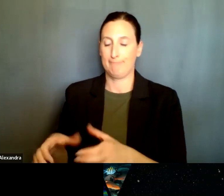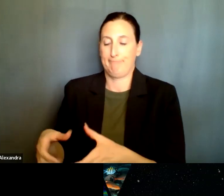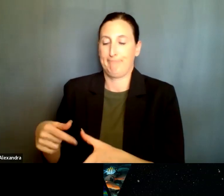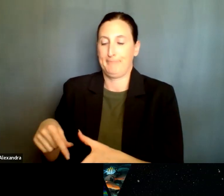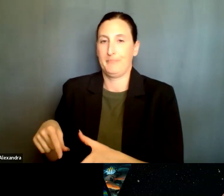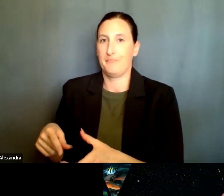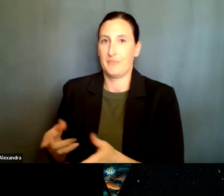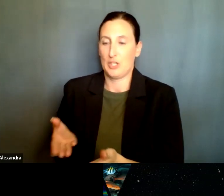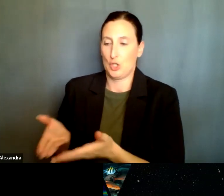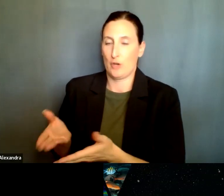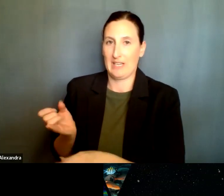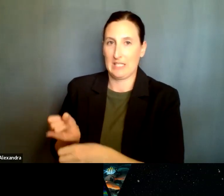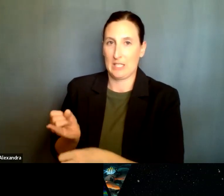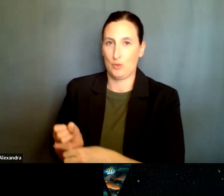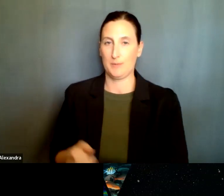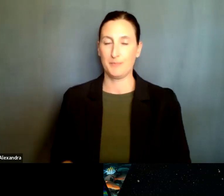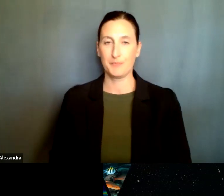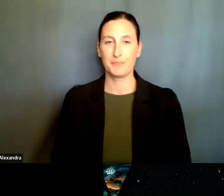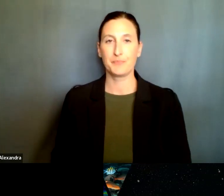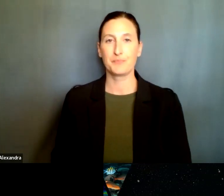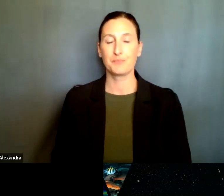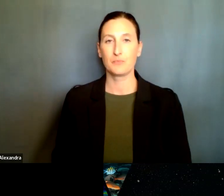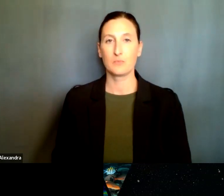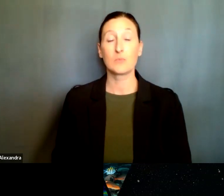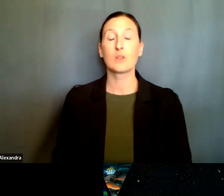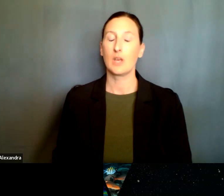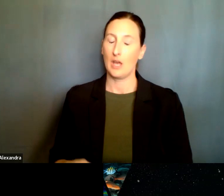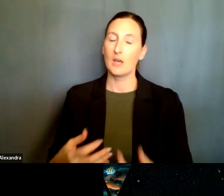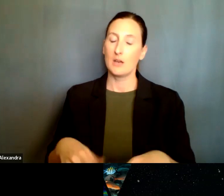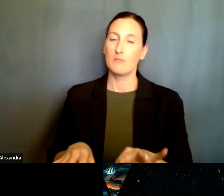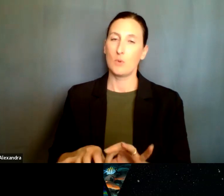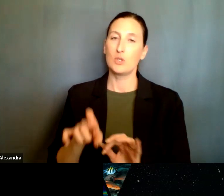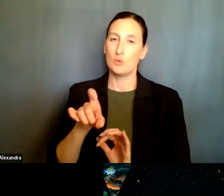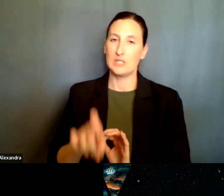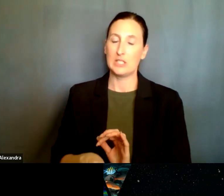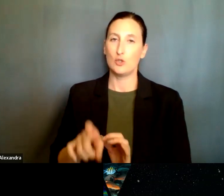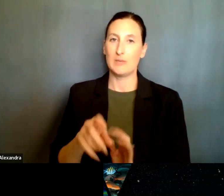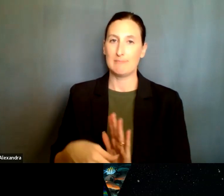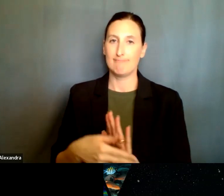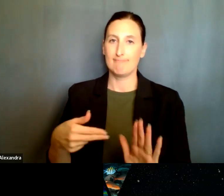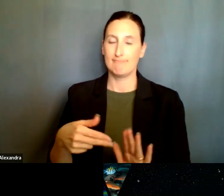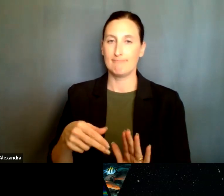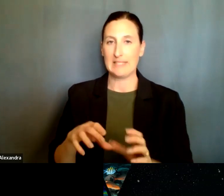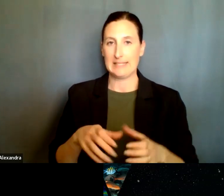these designations is you really need to be designated before you're eligible. But I would be hesitant to actually say that that's a policy